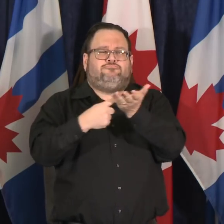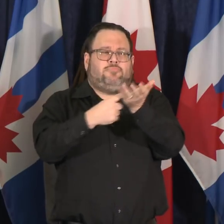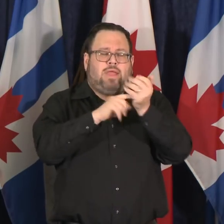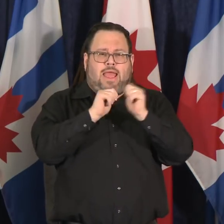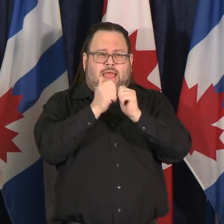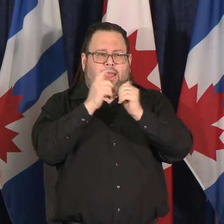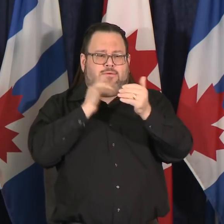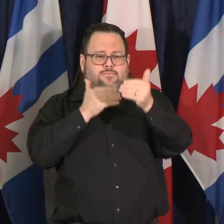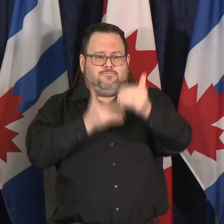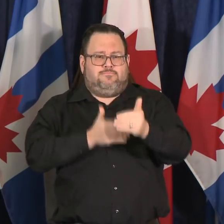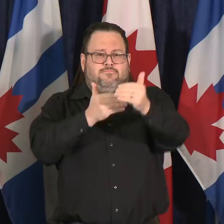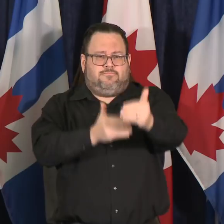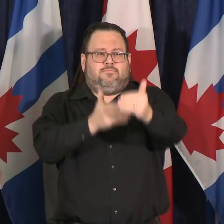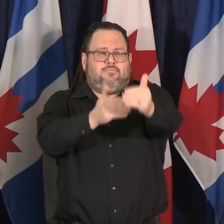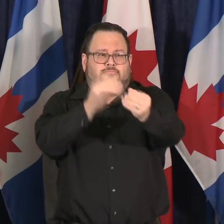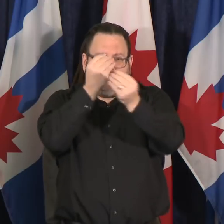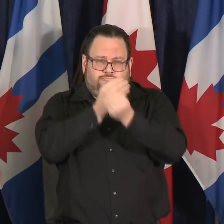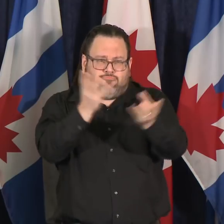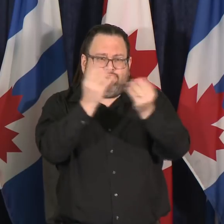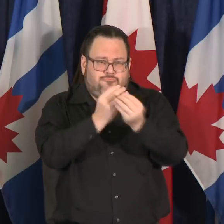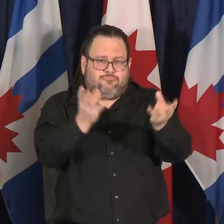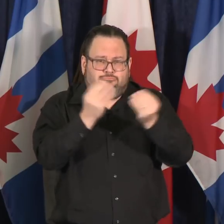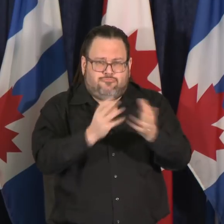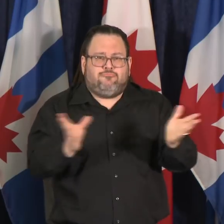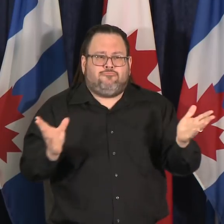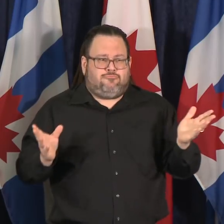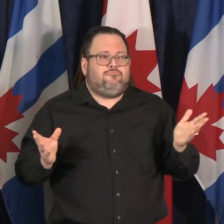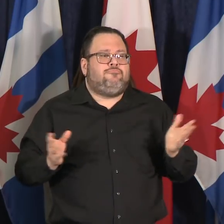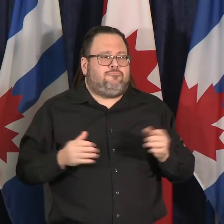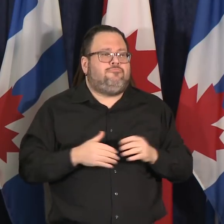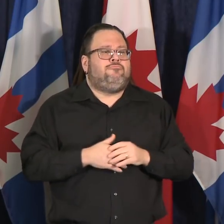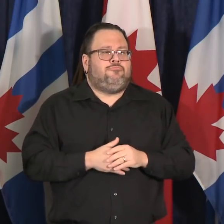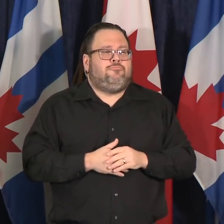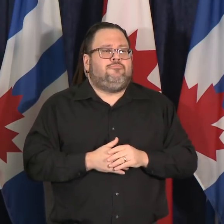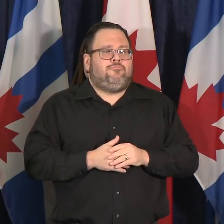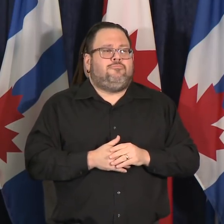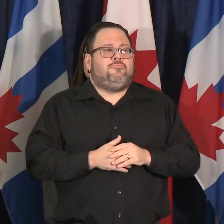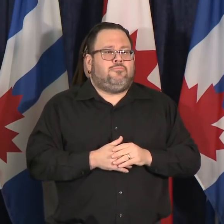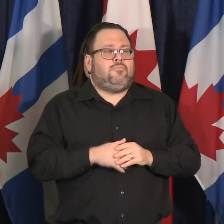council and other meetings all council committee tribunal and community